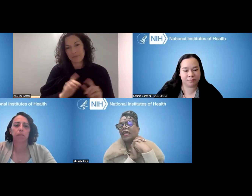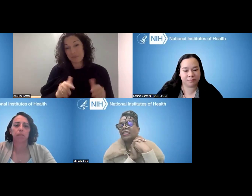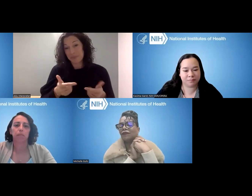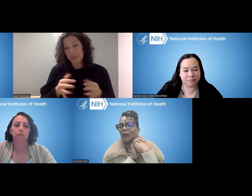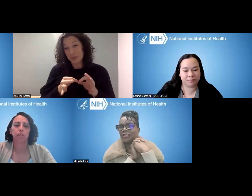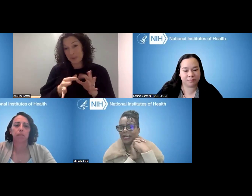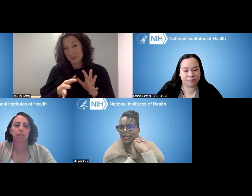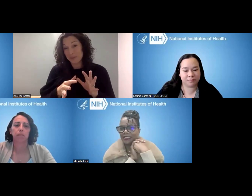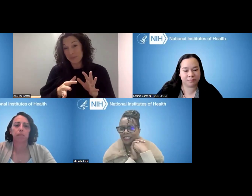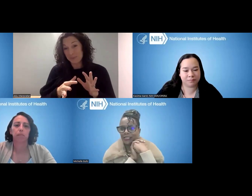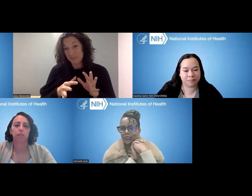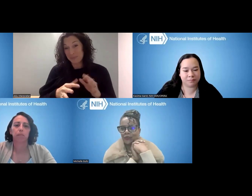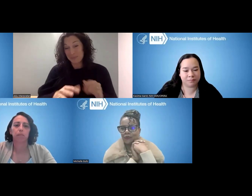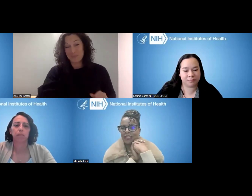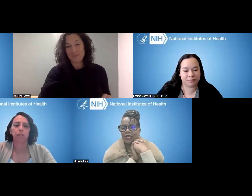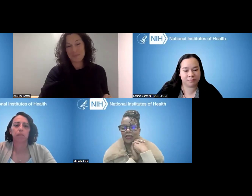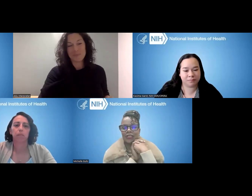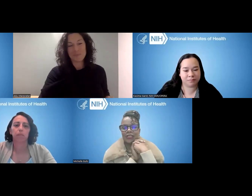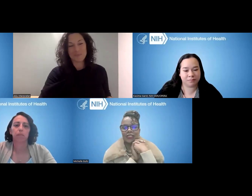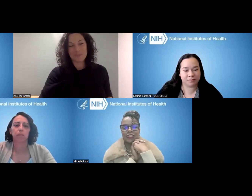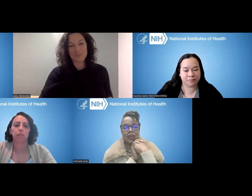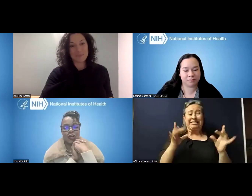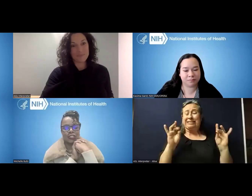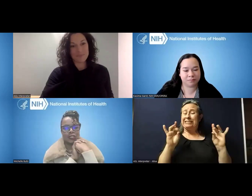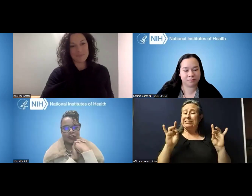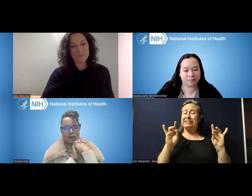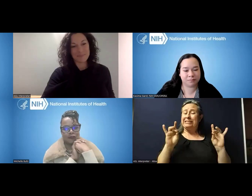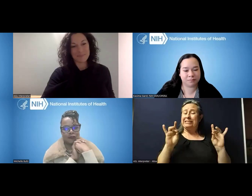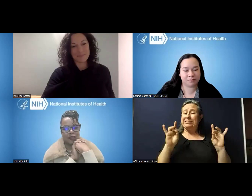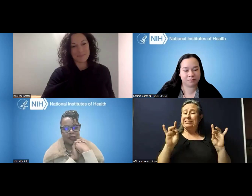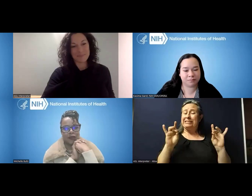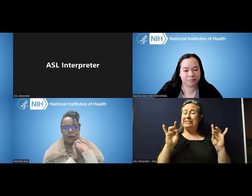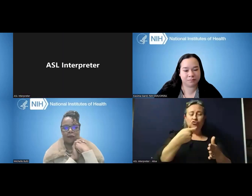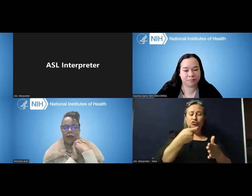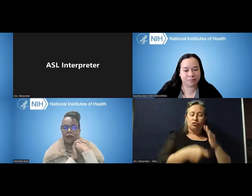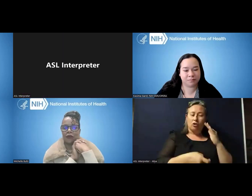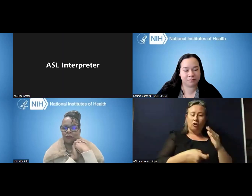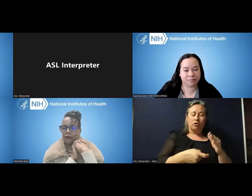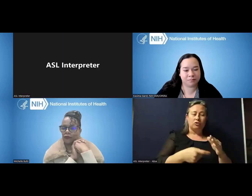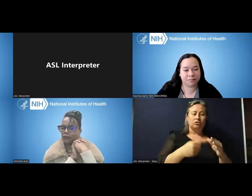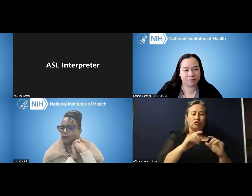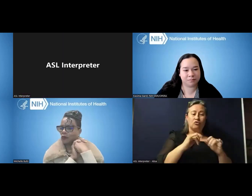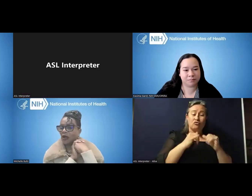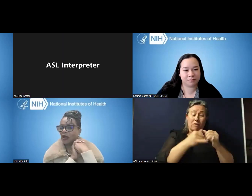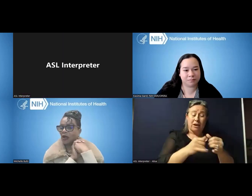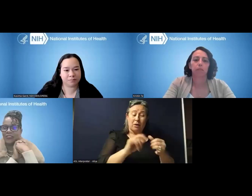It is very dicey to begin charging a grant where prior approval is required,